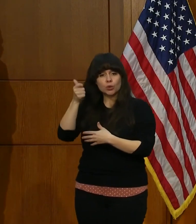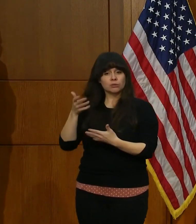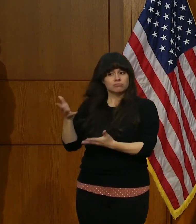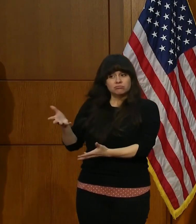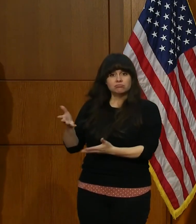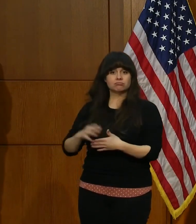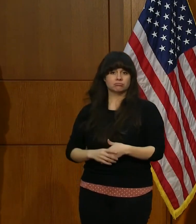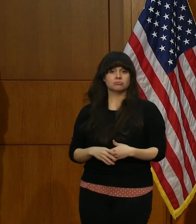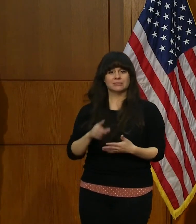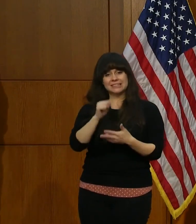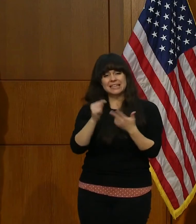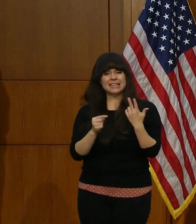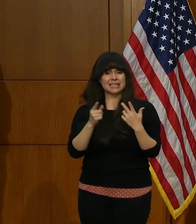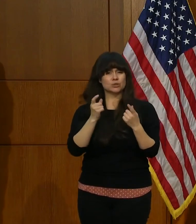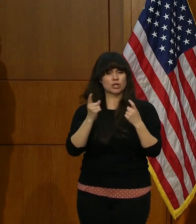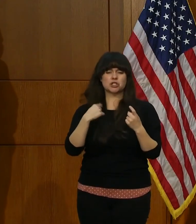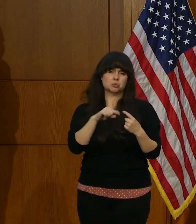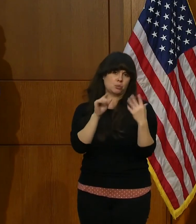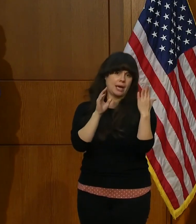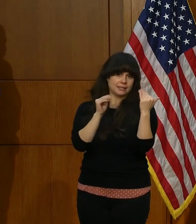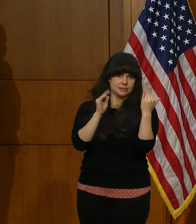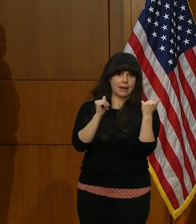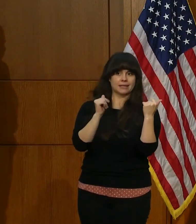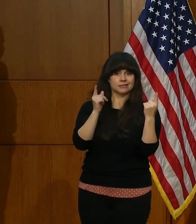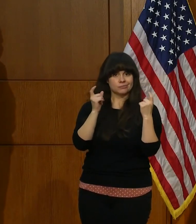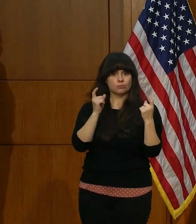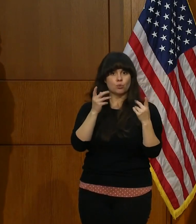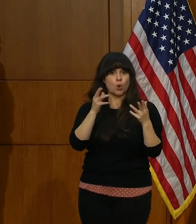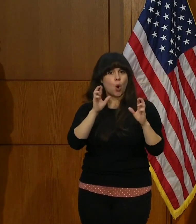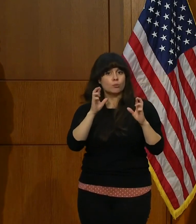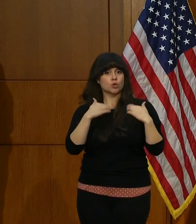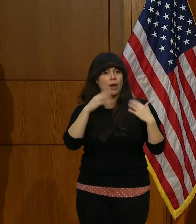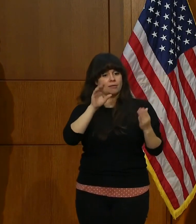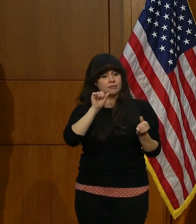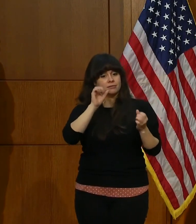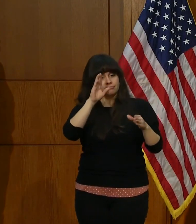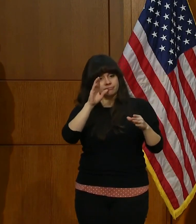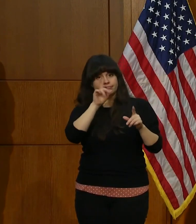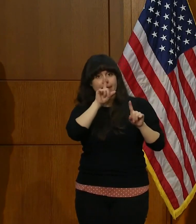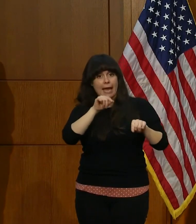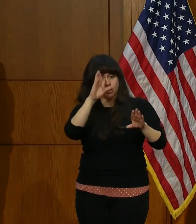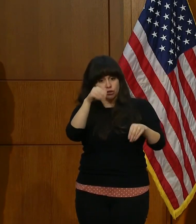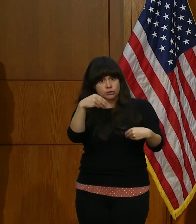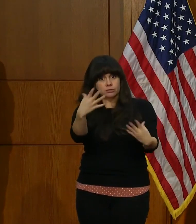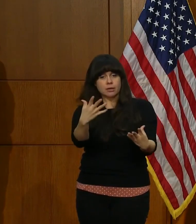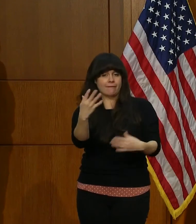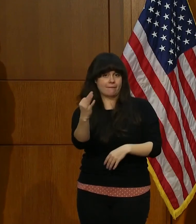HOW DO I SIGN UP MY ELDERLY PARENTS? THESE ARE QUESTIONS.